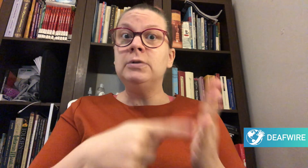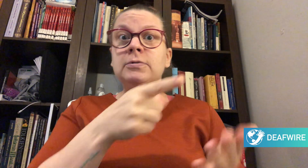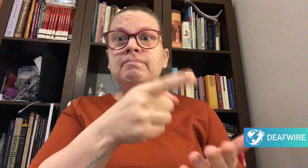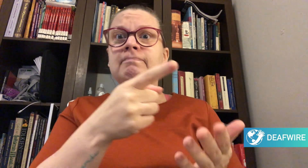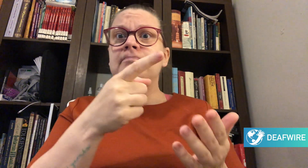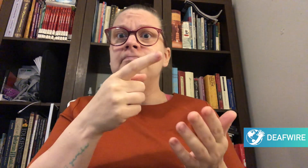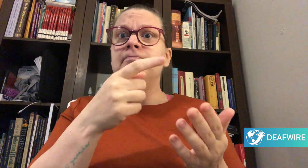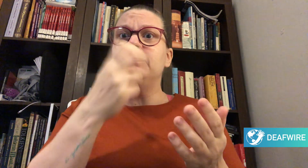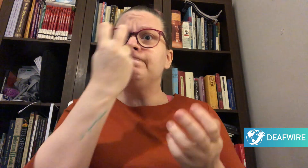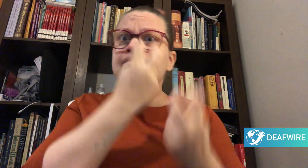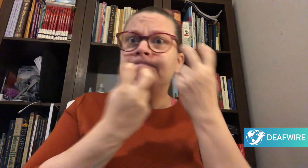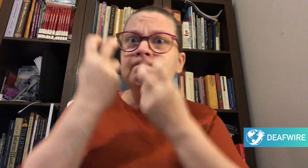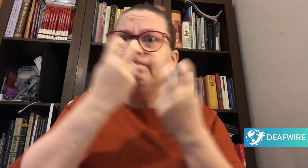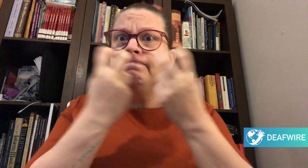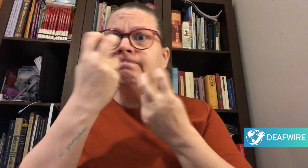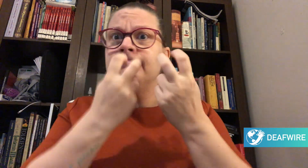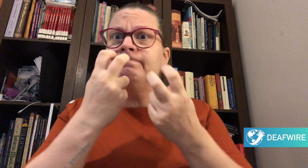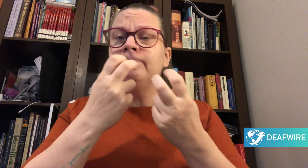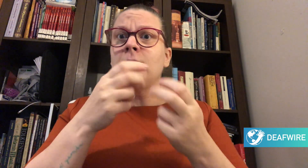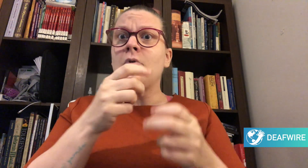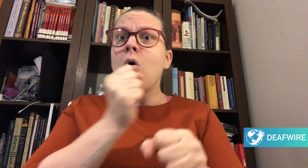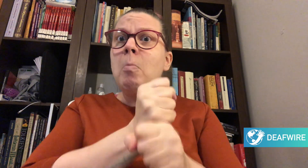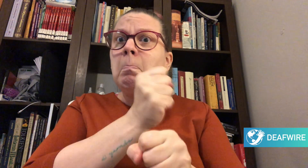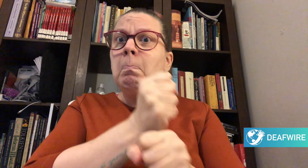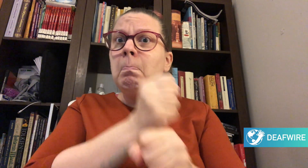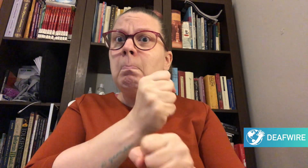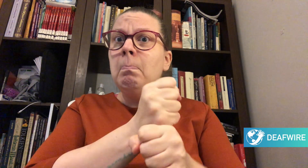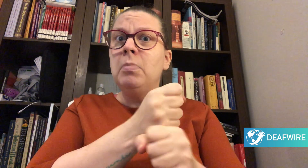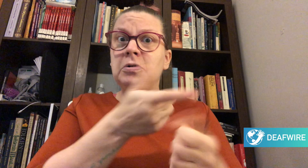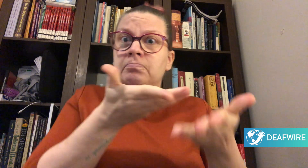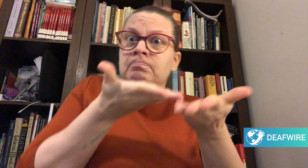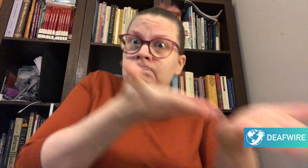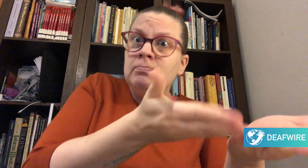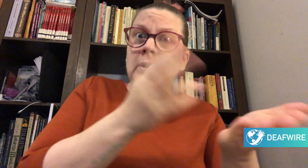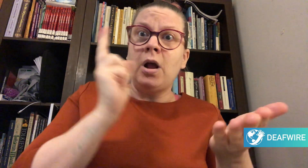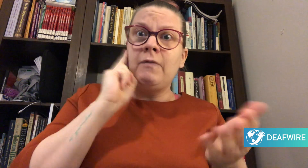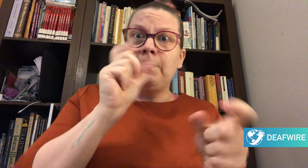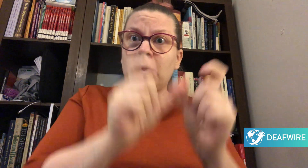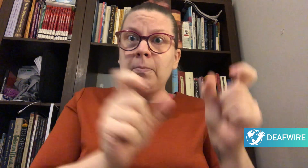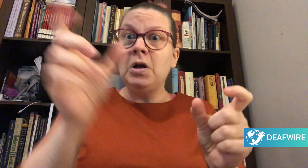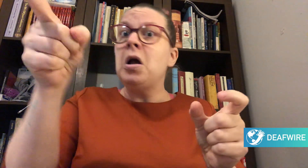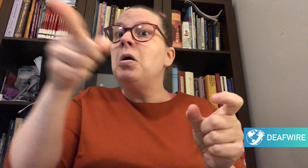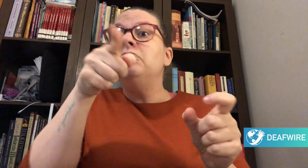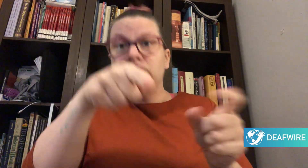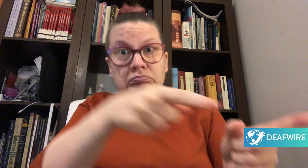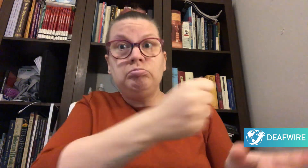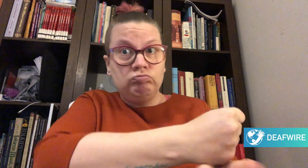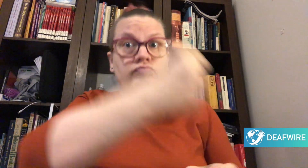or if someone fell ill, collecting money so those people